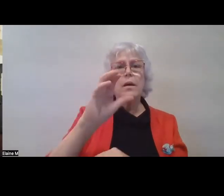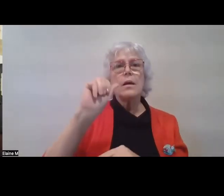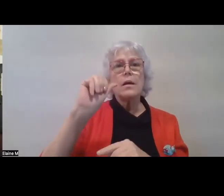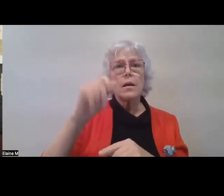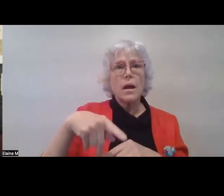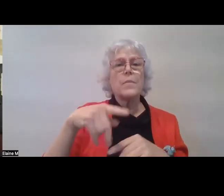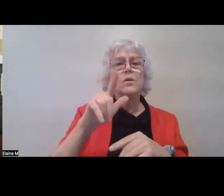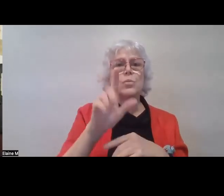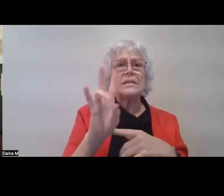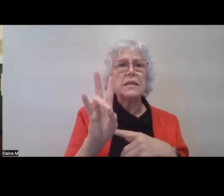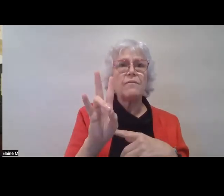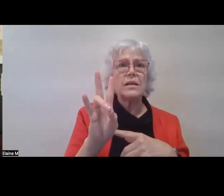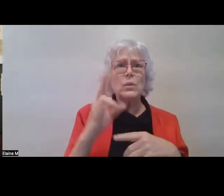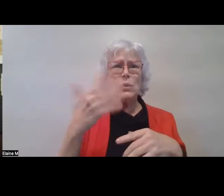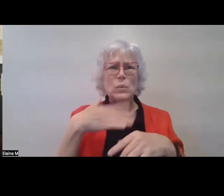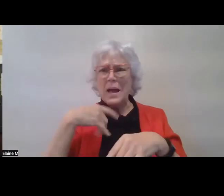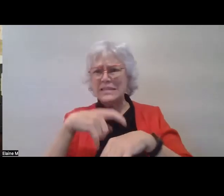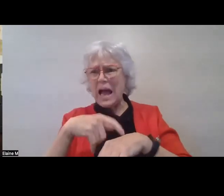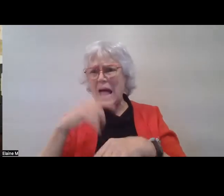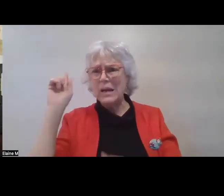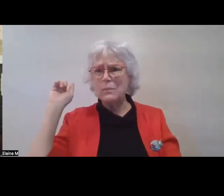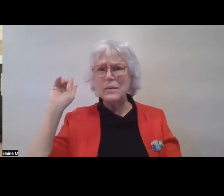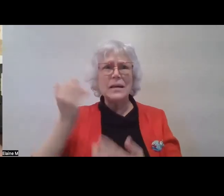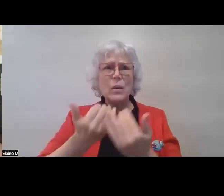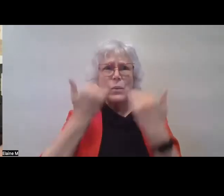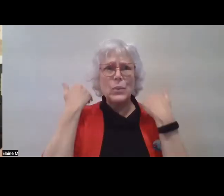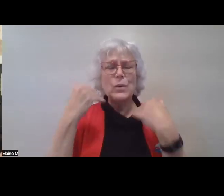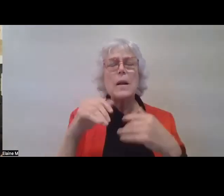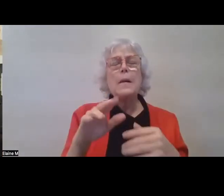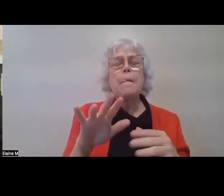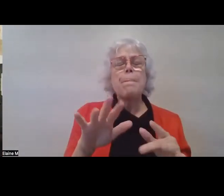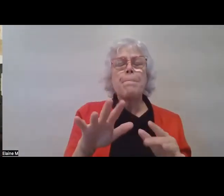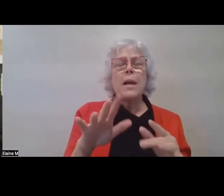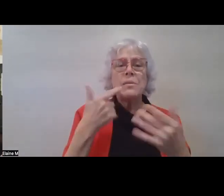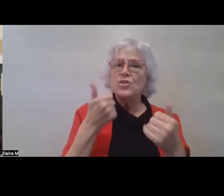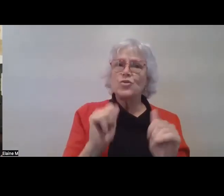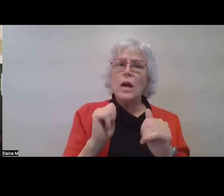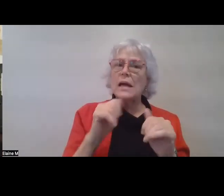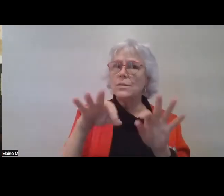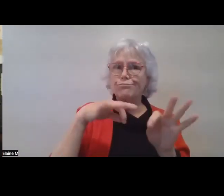I'm running out of time. . I will try to go through this quickly.